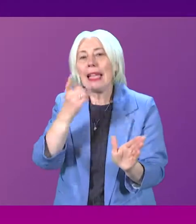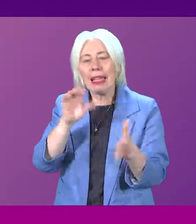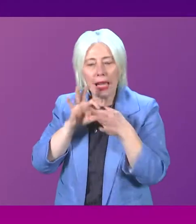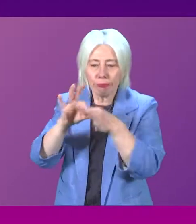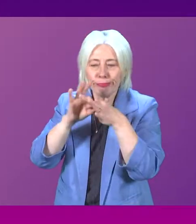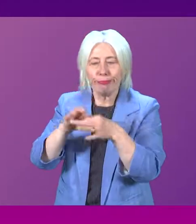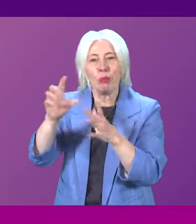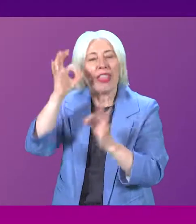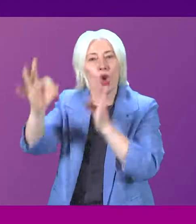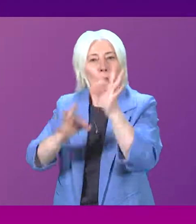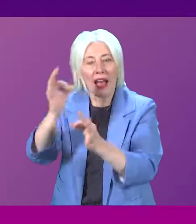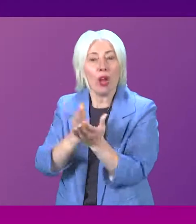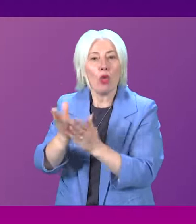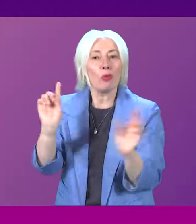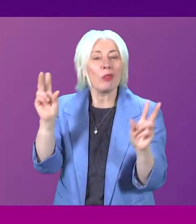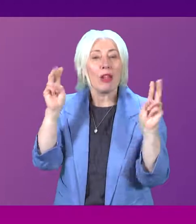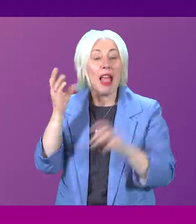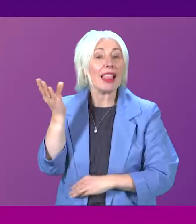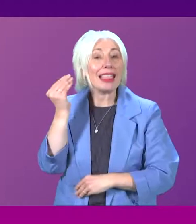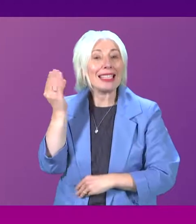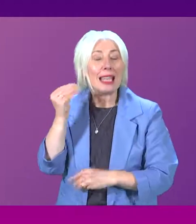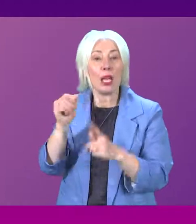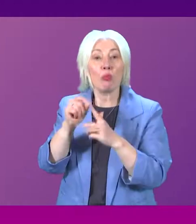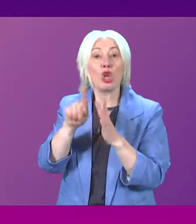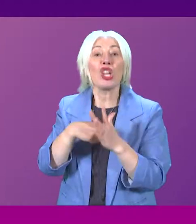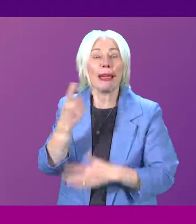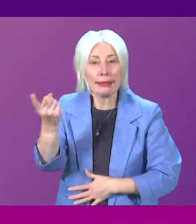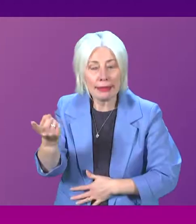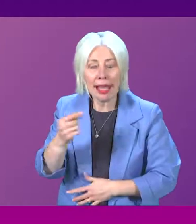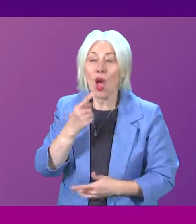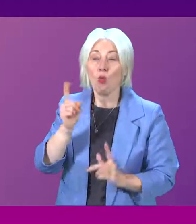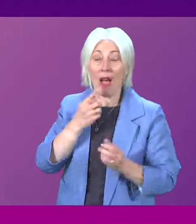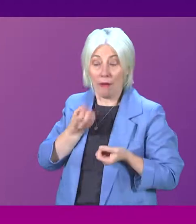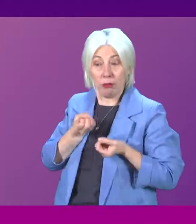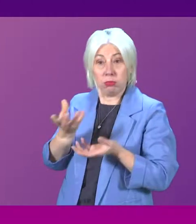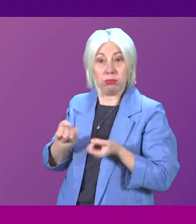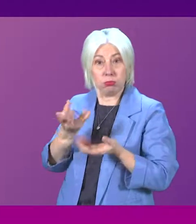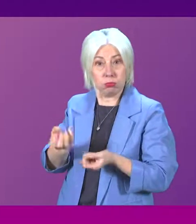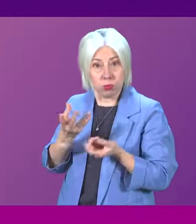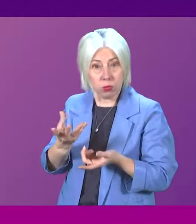inquiry through the listening project and their contributions can begin to be reflected